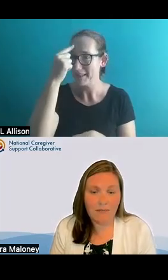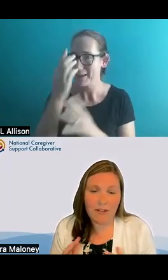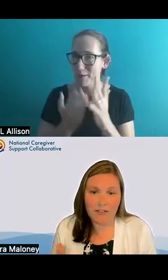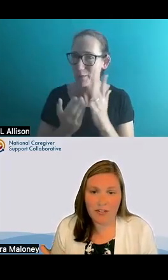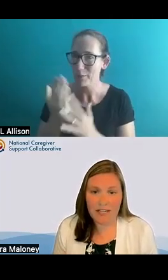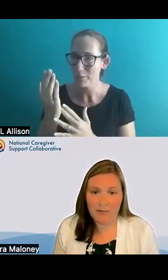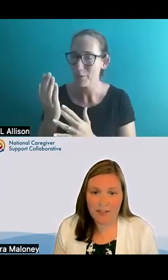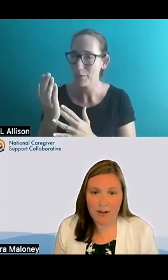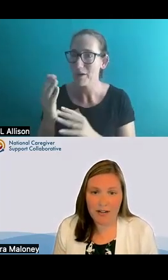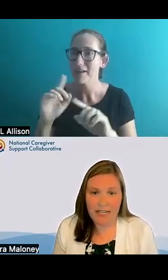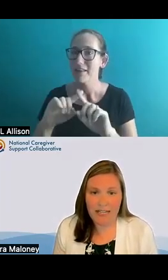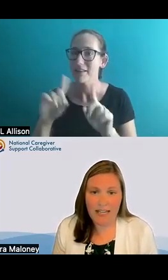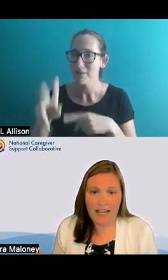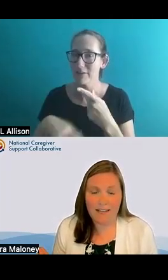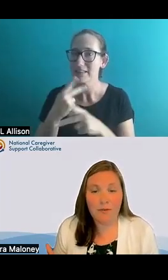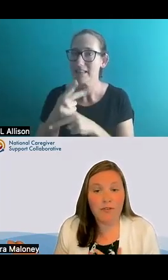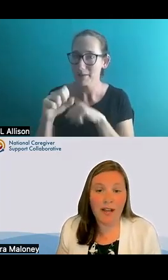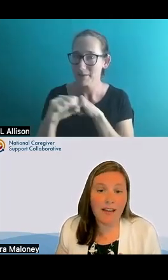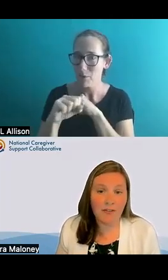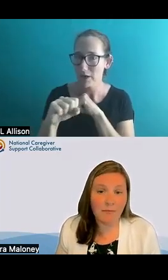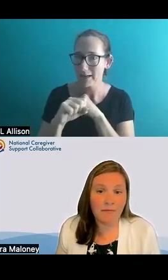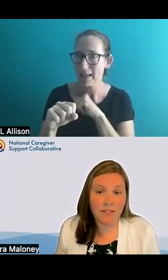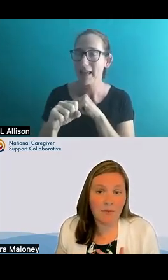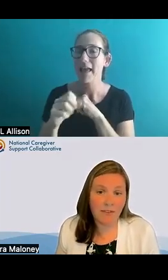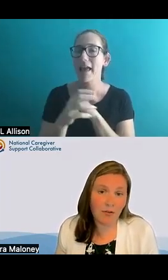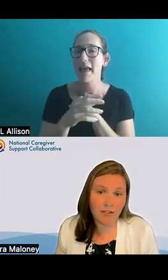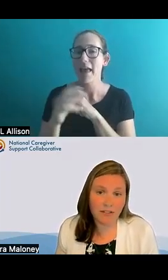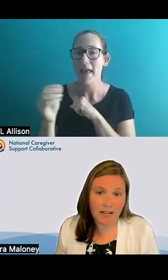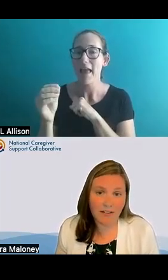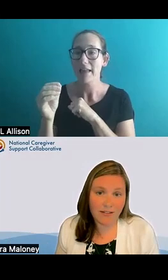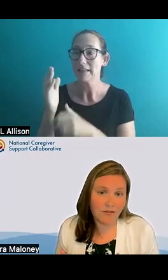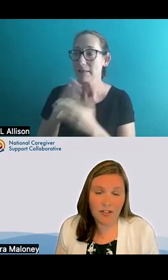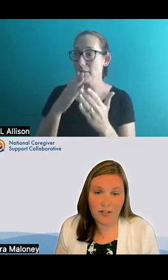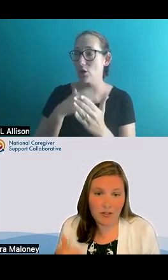their different types of marketing and move away from some of the older styles - of you know, just